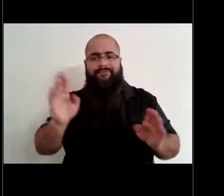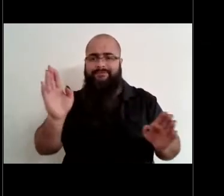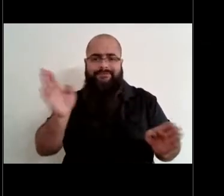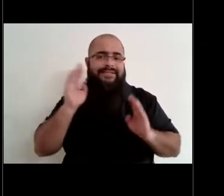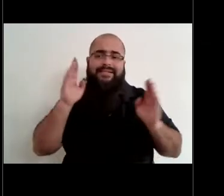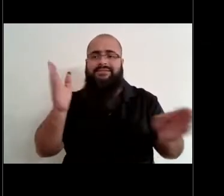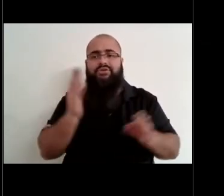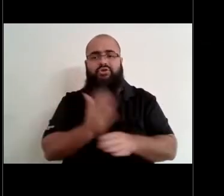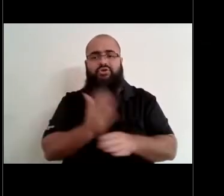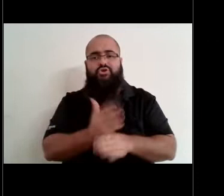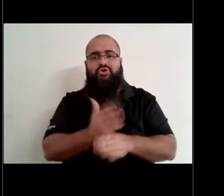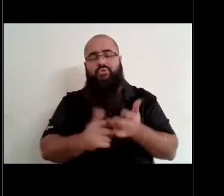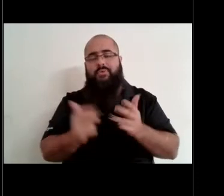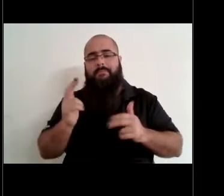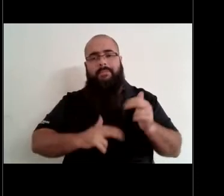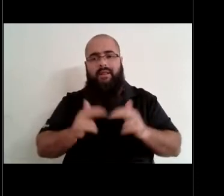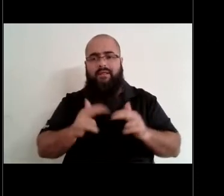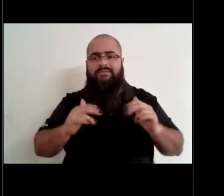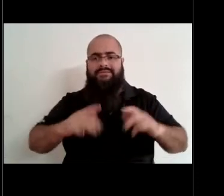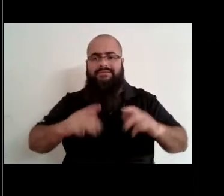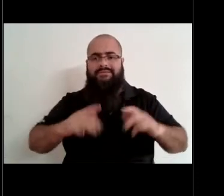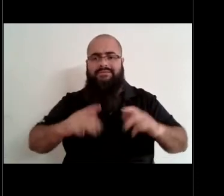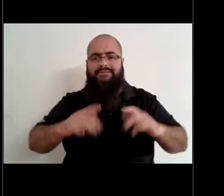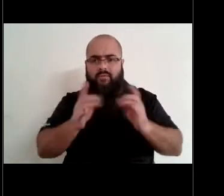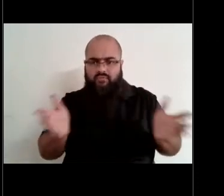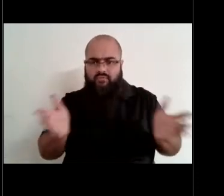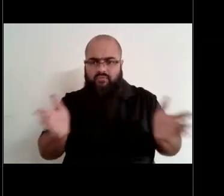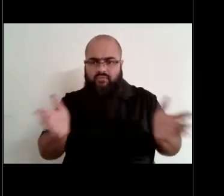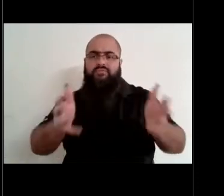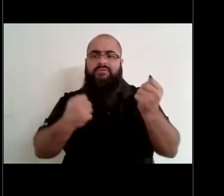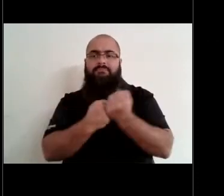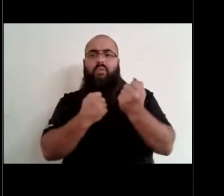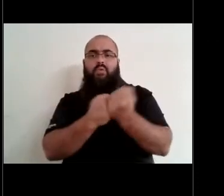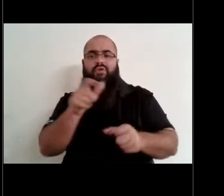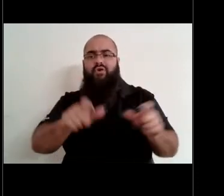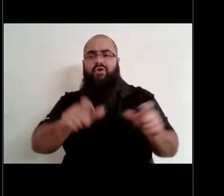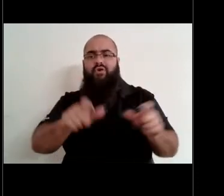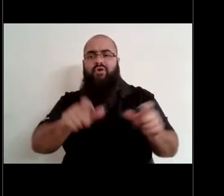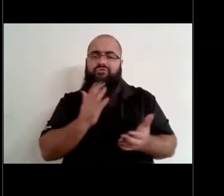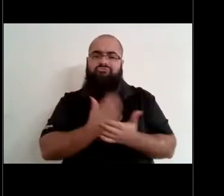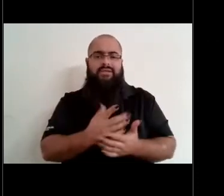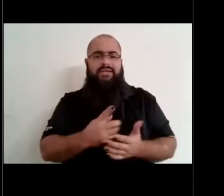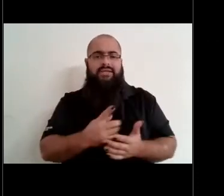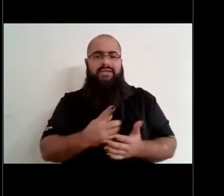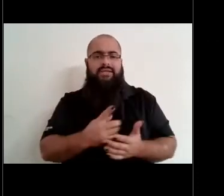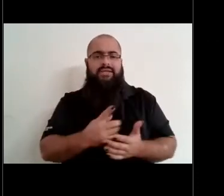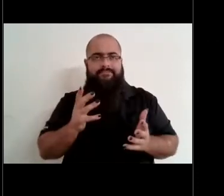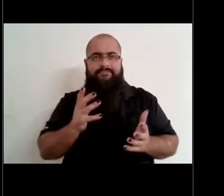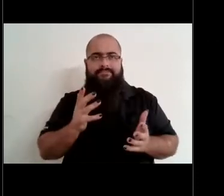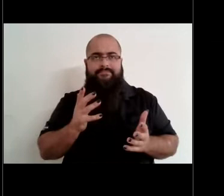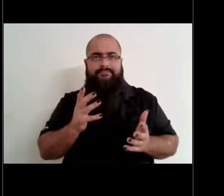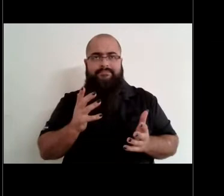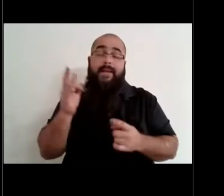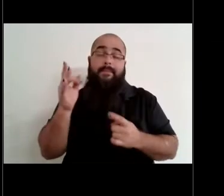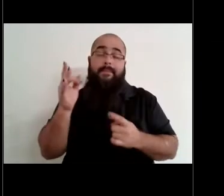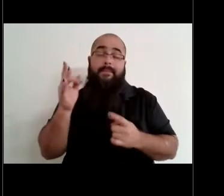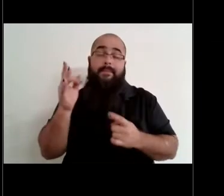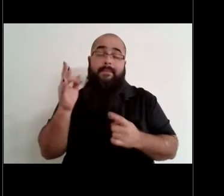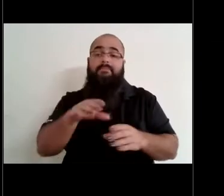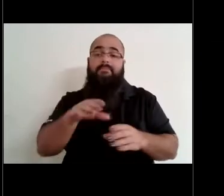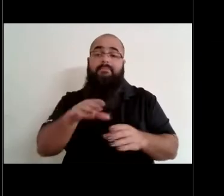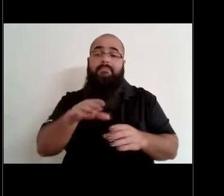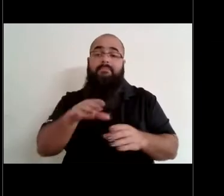We would then grow through really a lot of information about the family dynamic, the